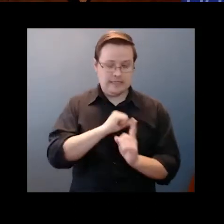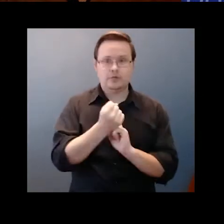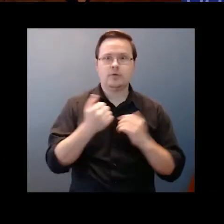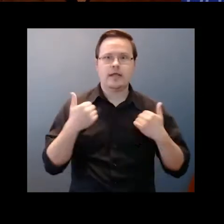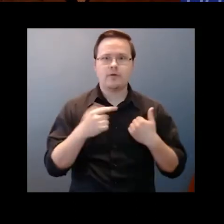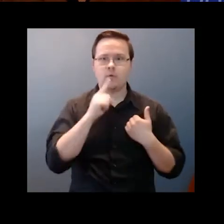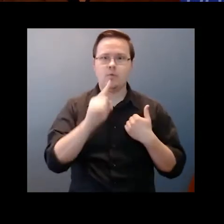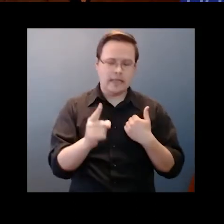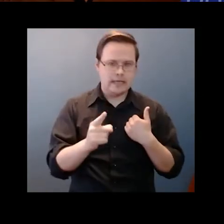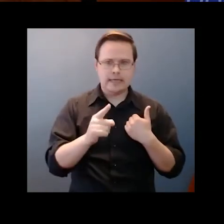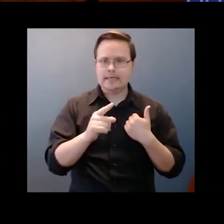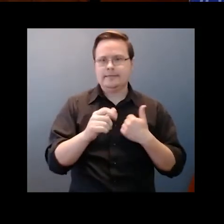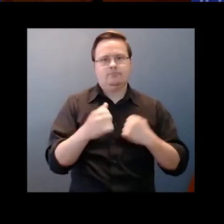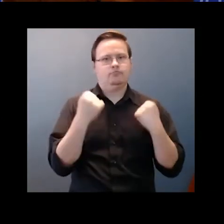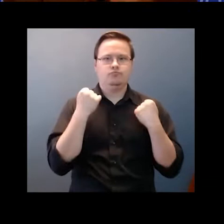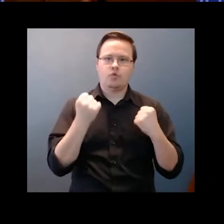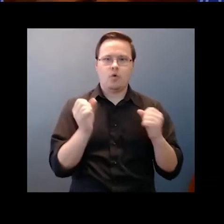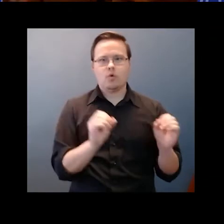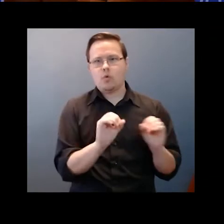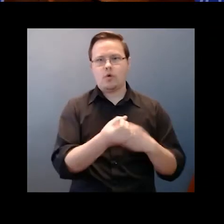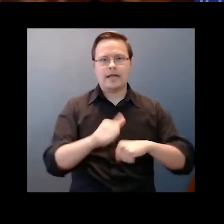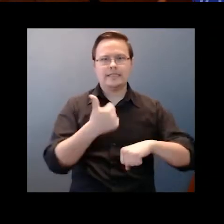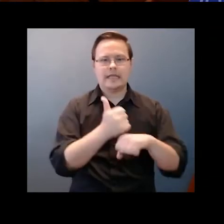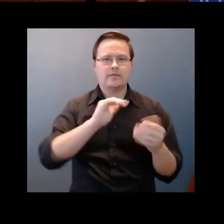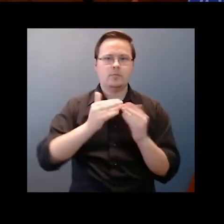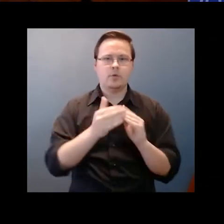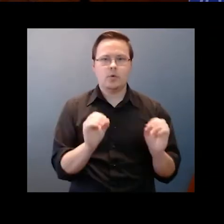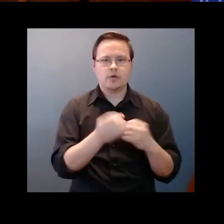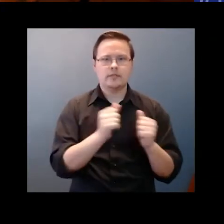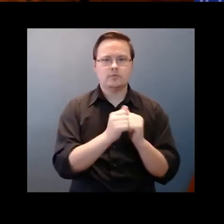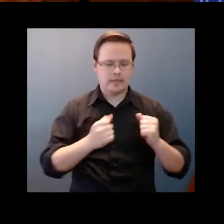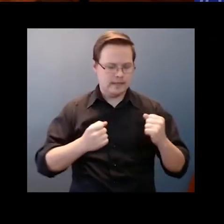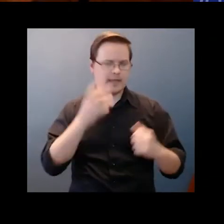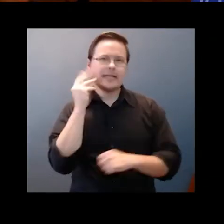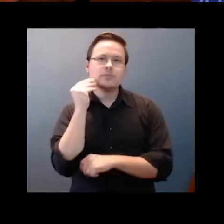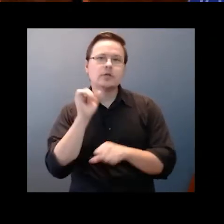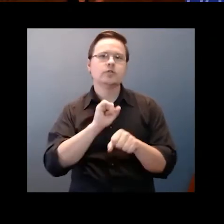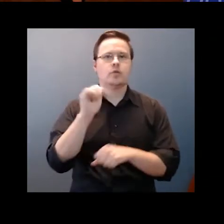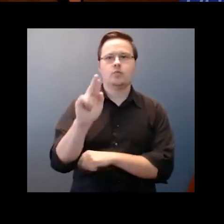community organizations that already have experience doing racial justice work. And this case study,